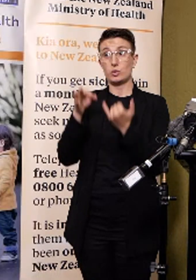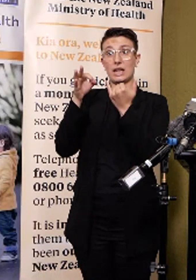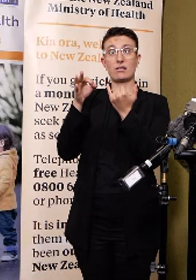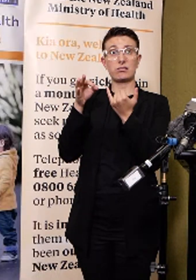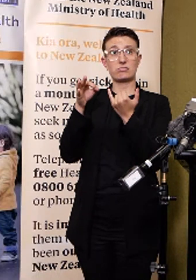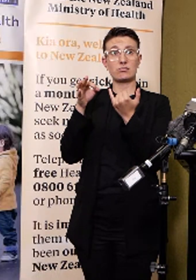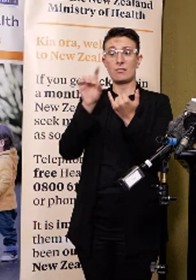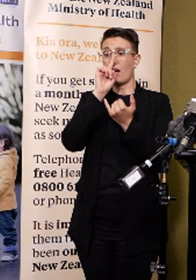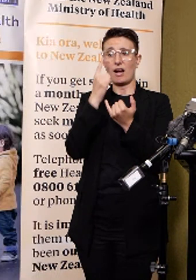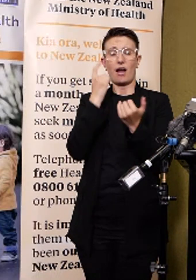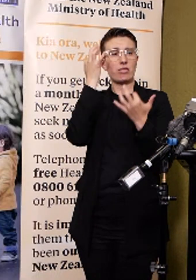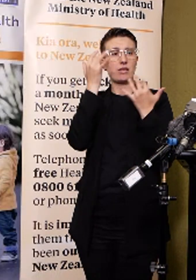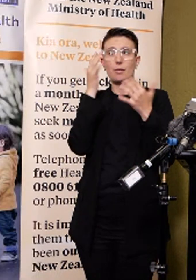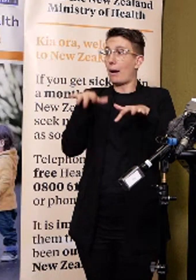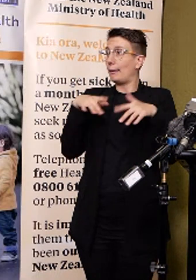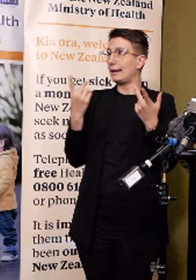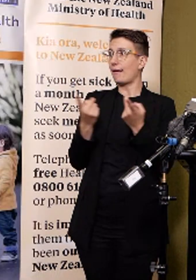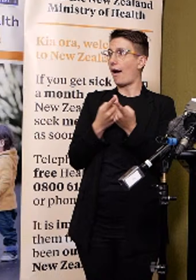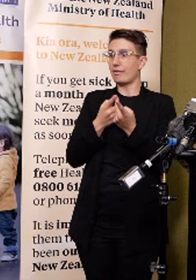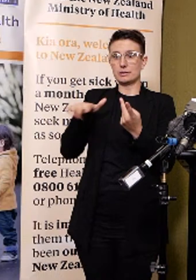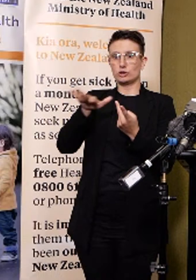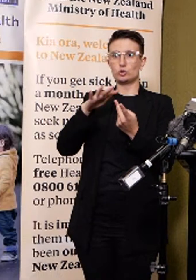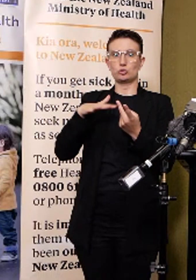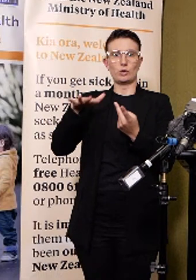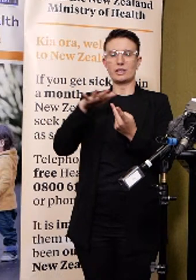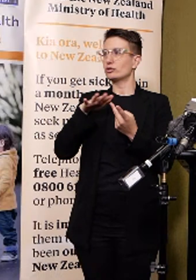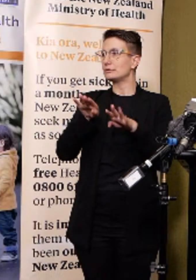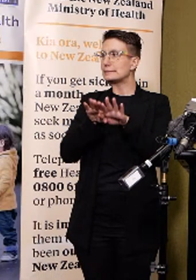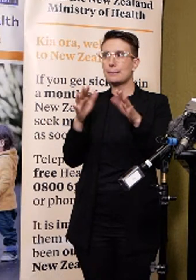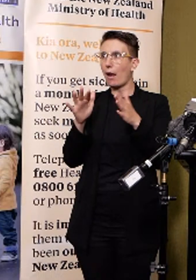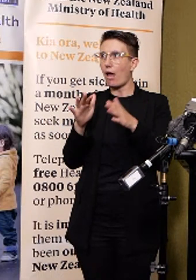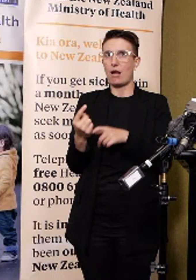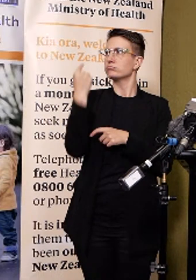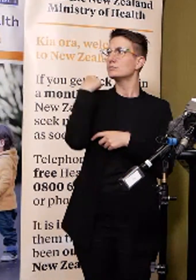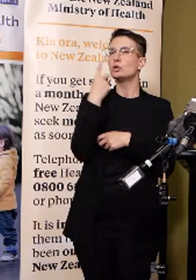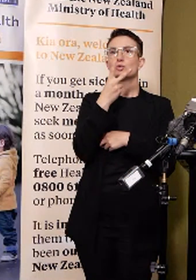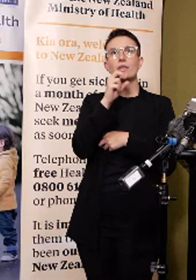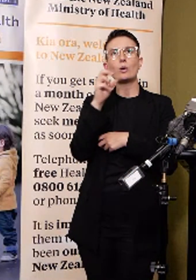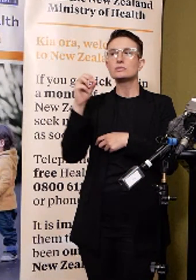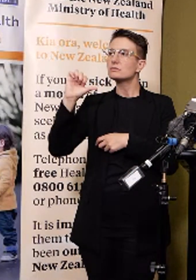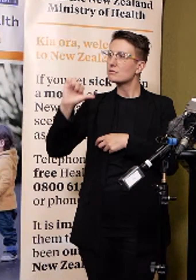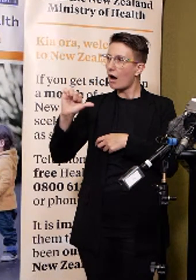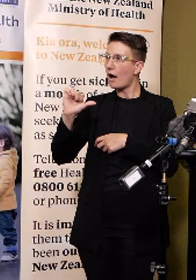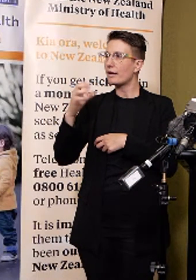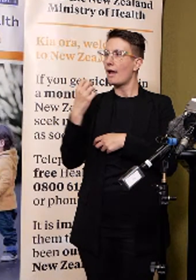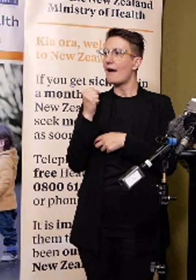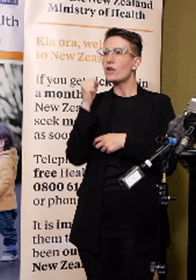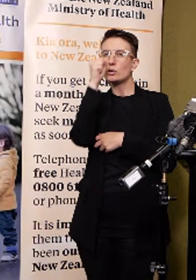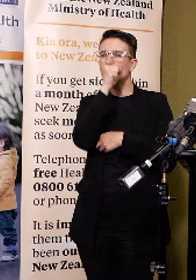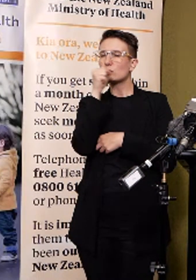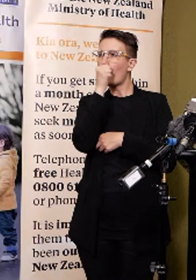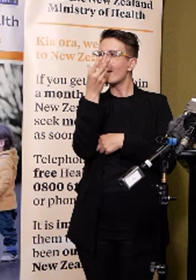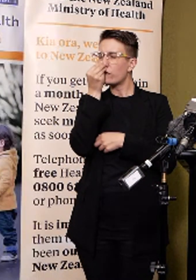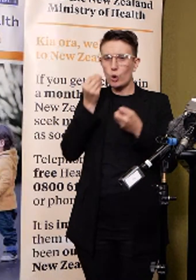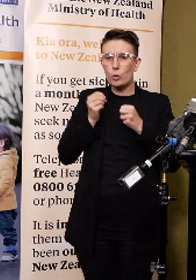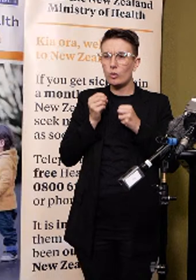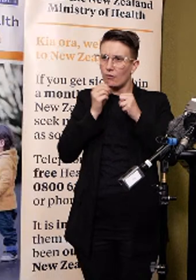I can't recall a point in time, even in 2009 for example when we had the swine flu pandemic, that we were asking people